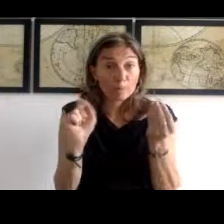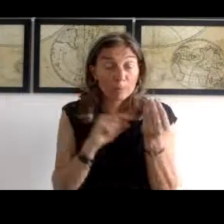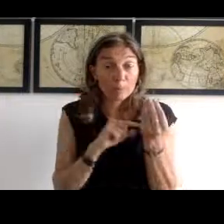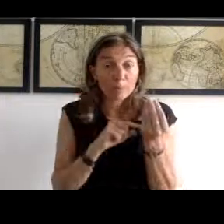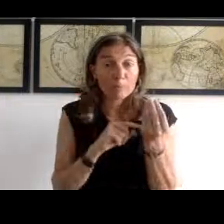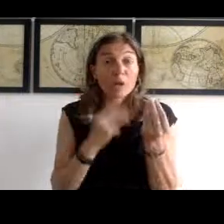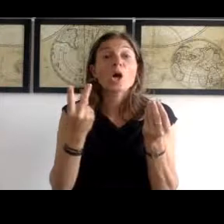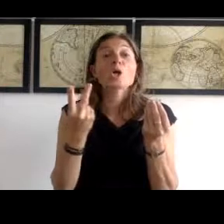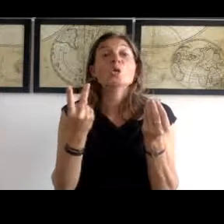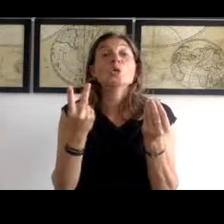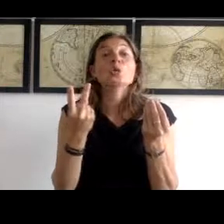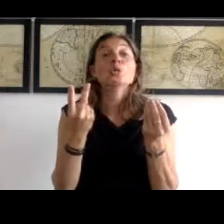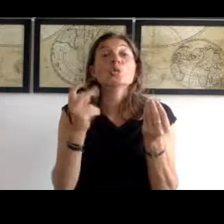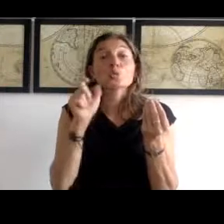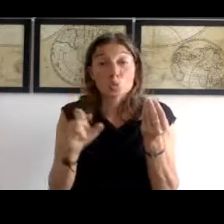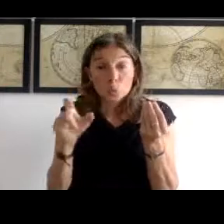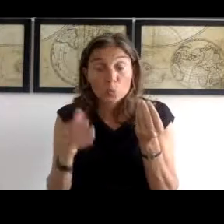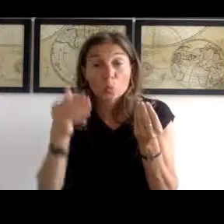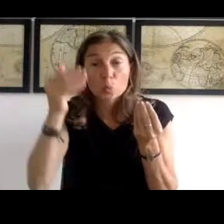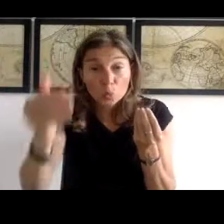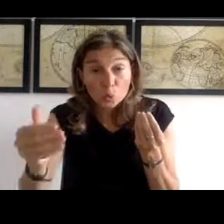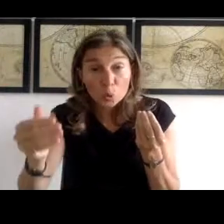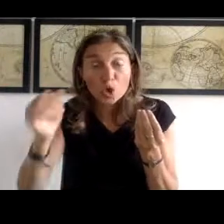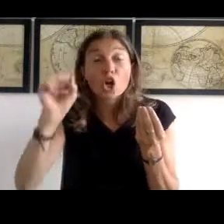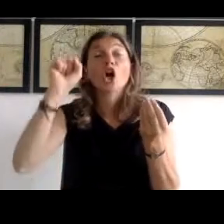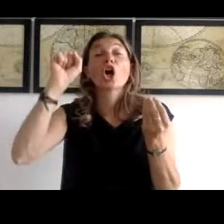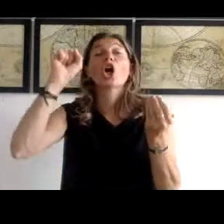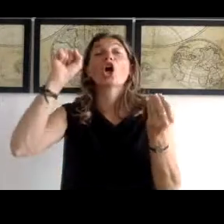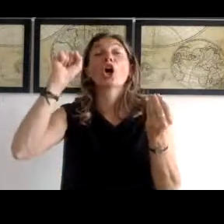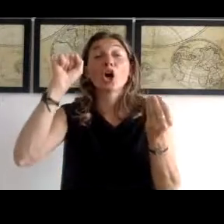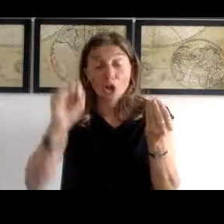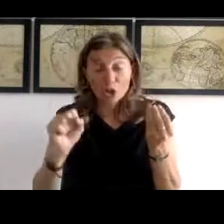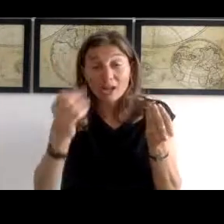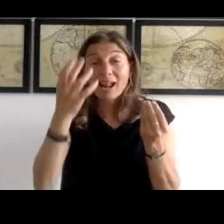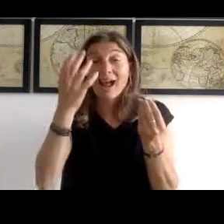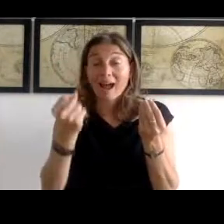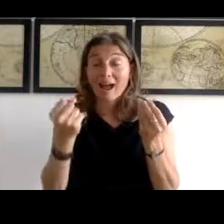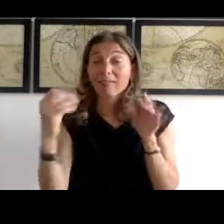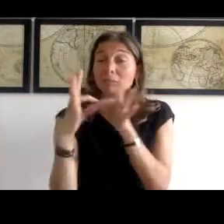go to the university staff and ask where I could go for assistance.